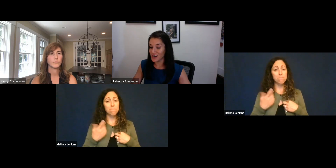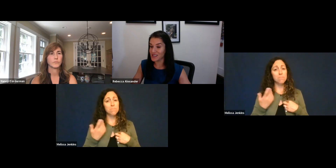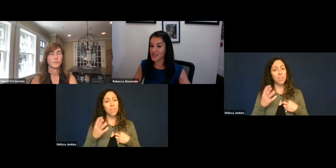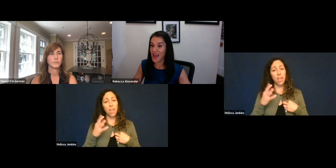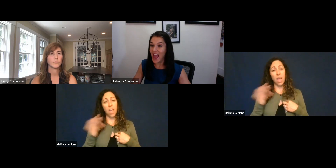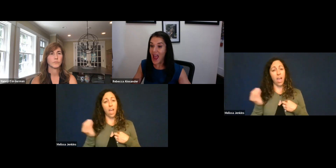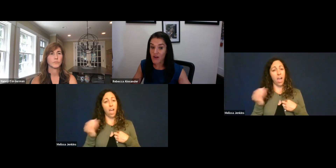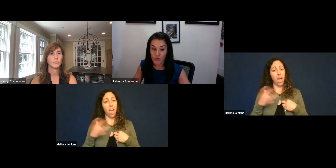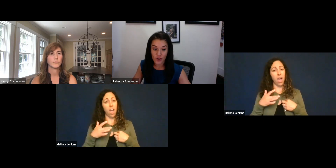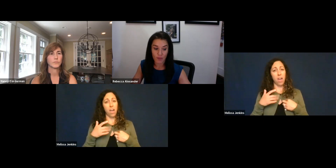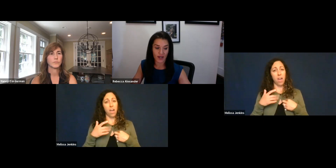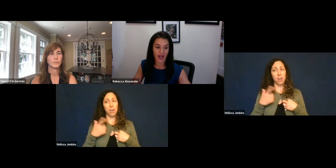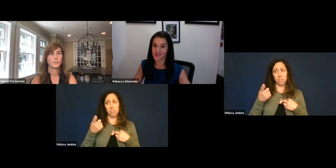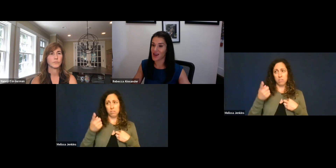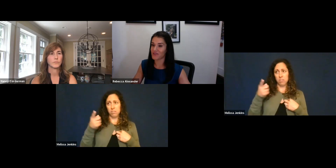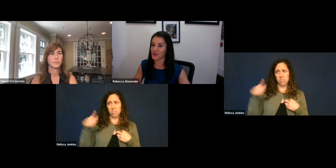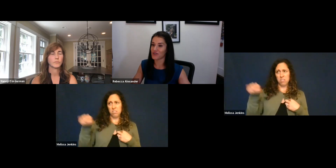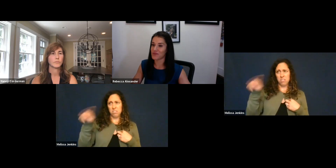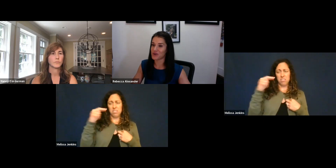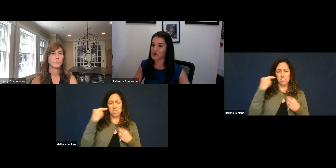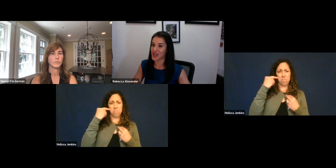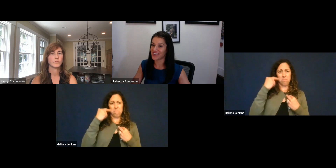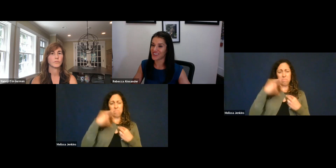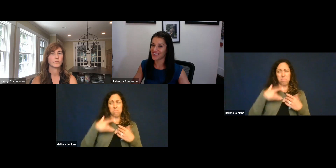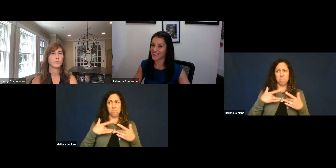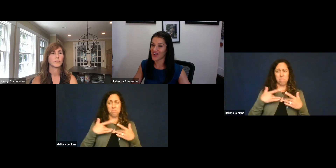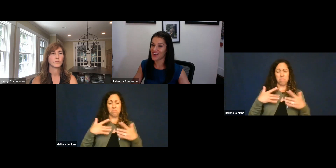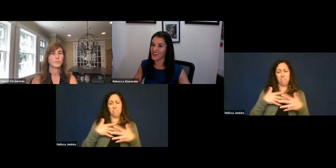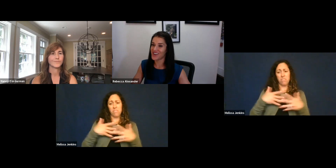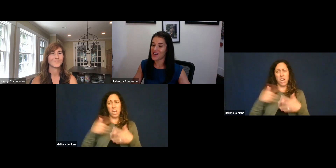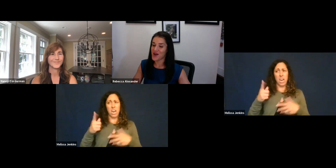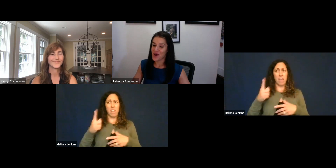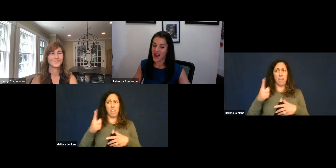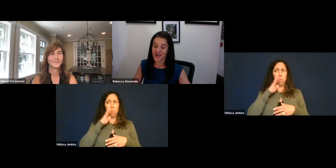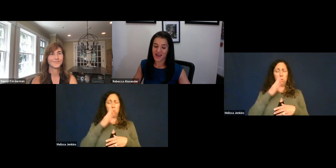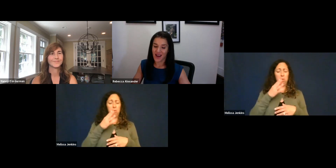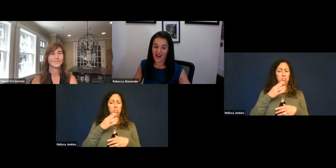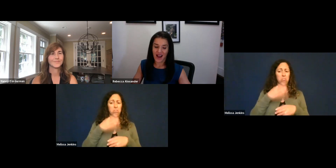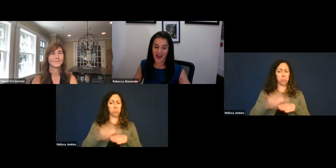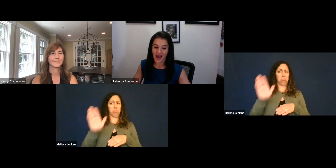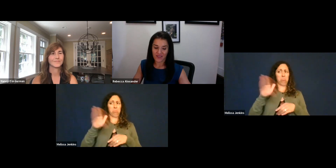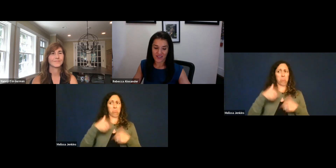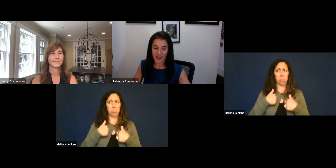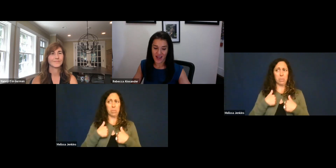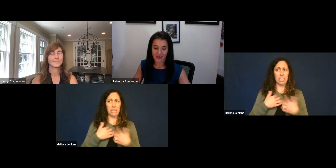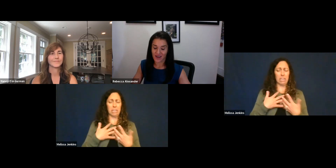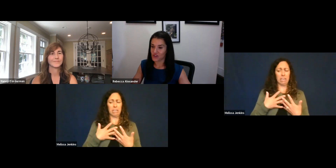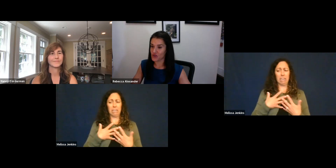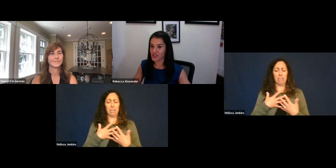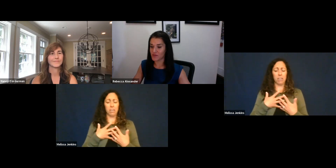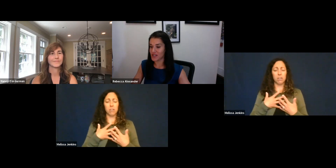And I think everybody has that fear of being rejected. Right? And I have to say that, and trust me